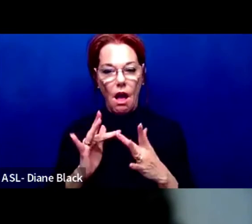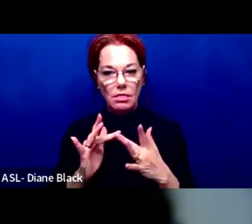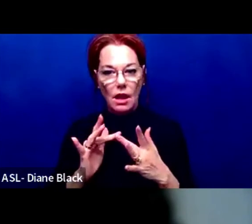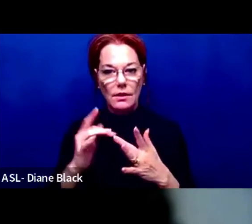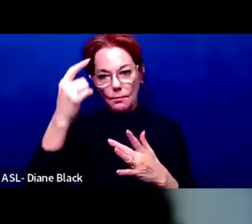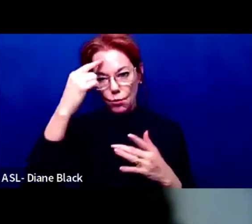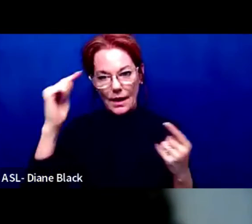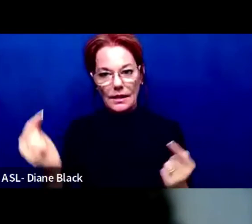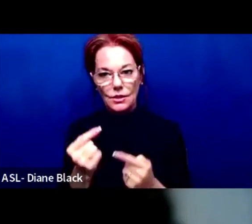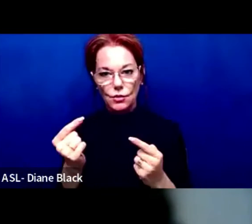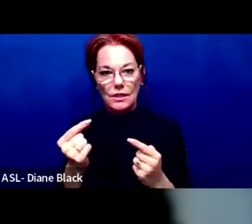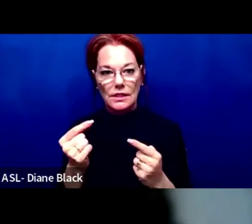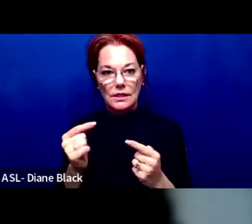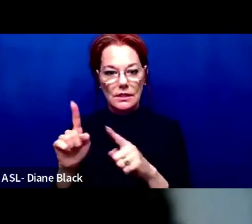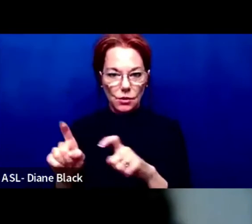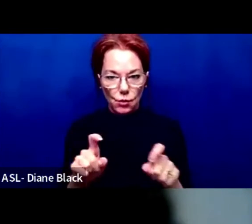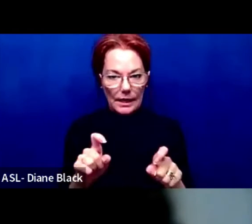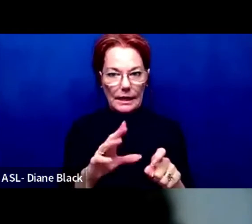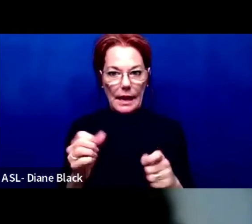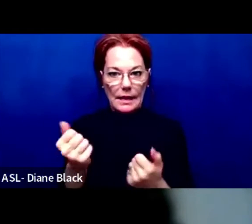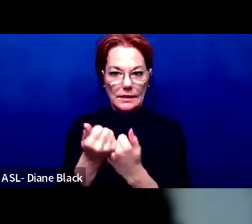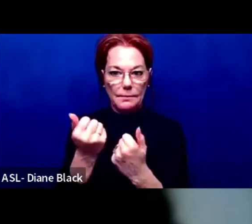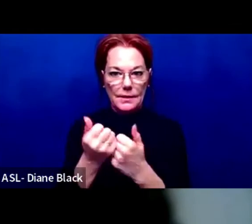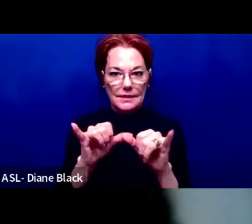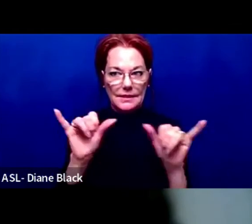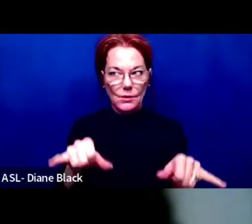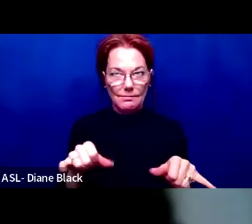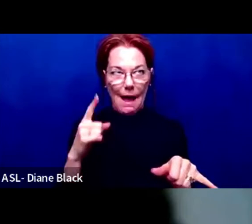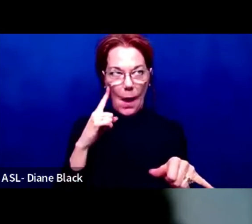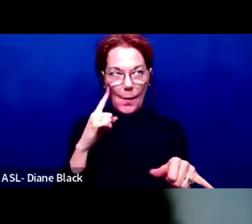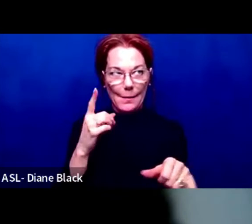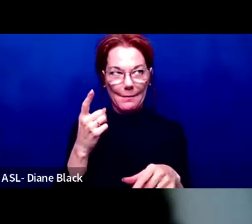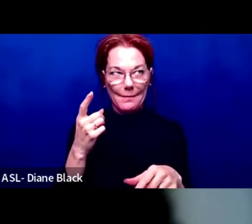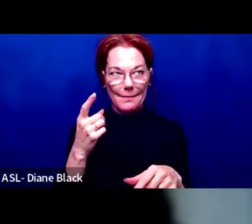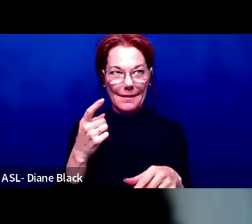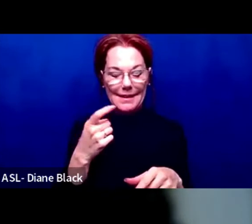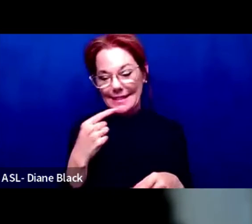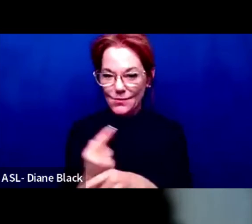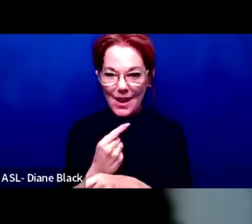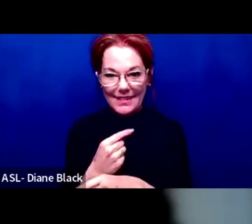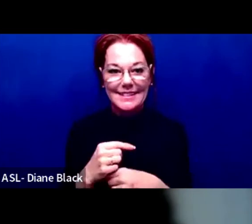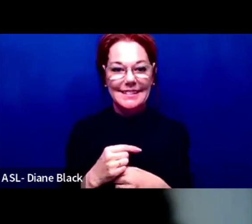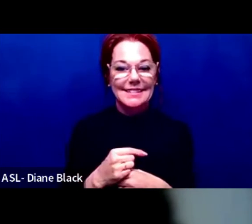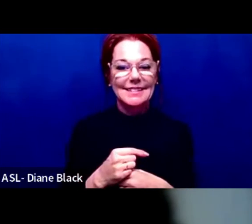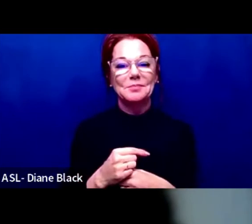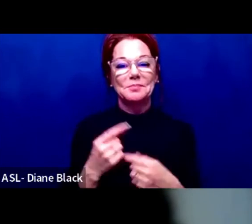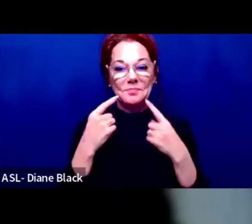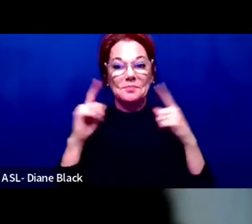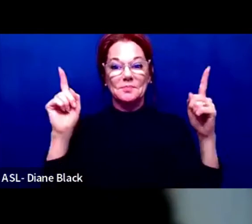screening and support system. Did I do that? Right, you got it. And that screens for a